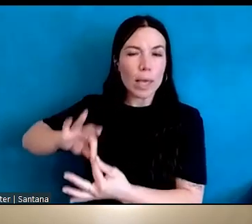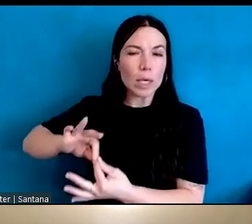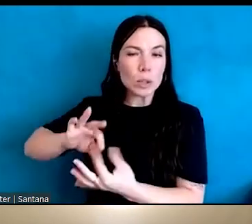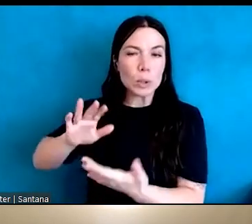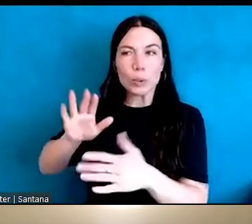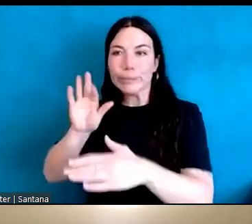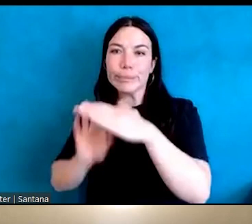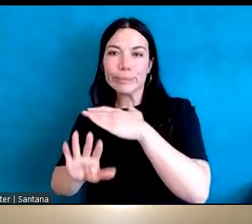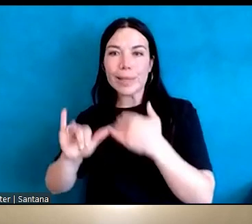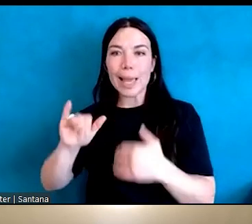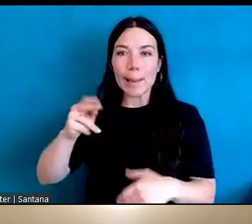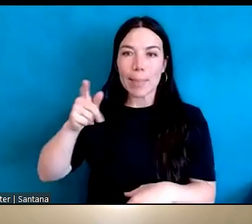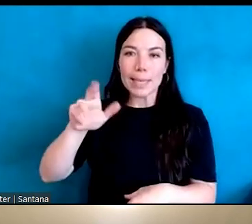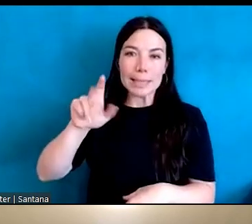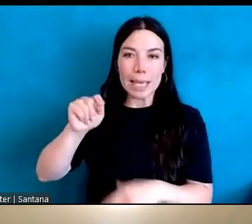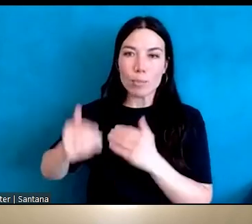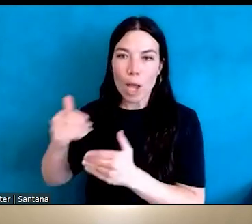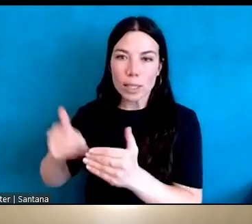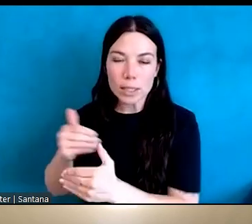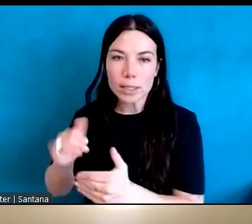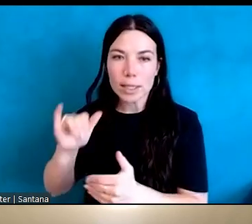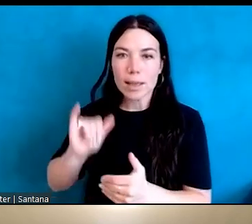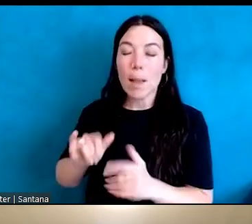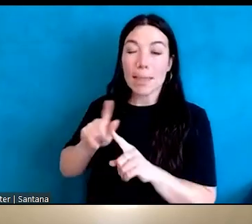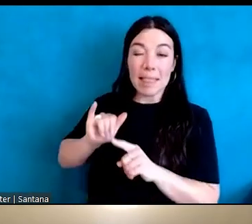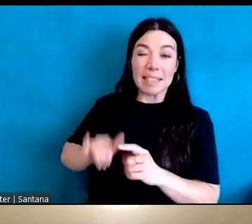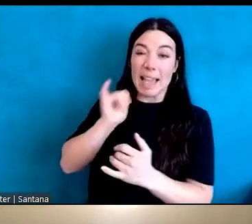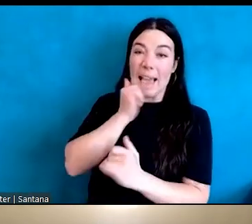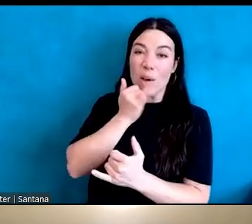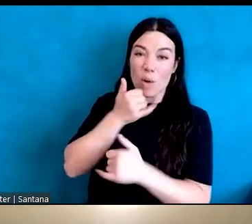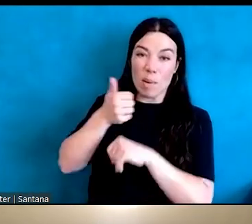processes driven by an error-based learning mechanism. I don't have time to explain it,